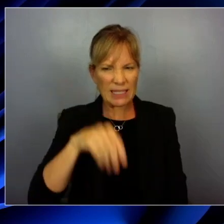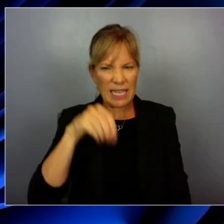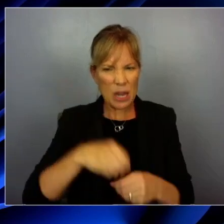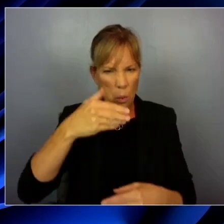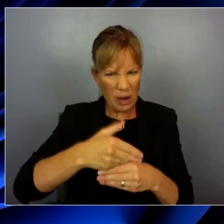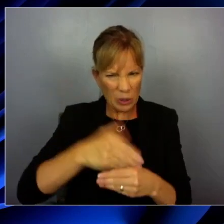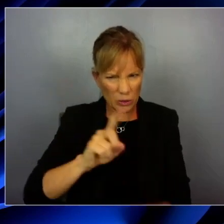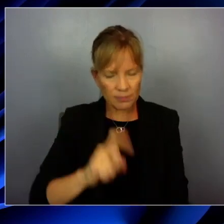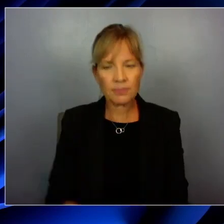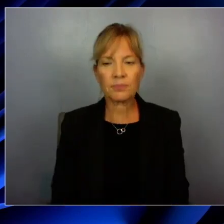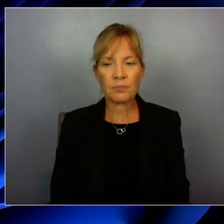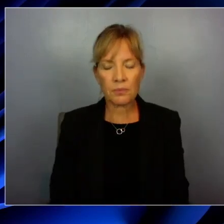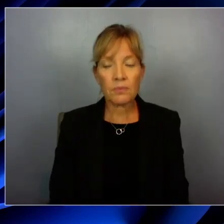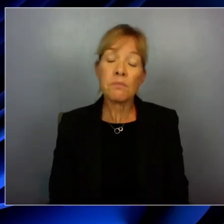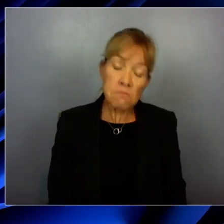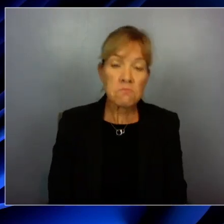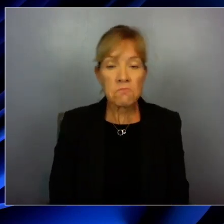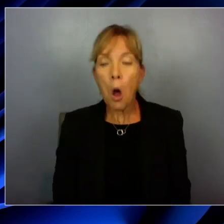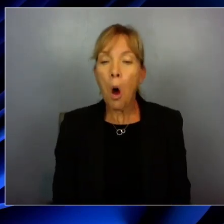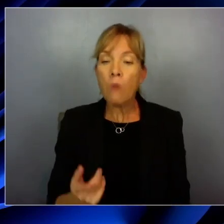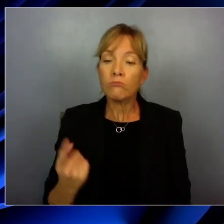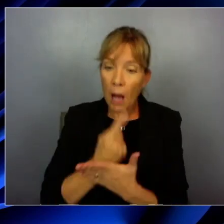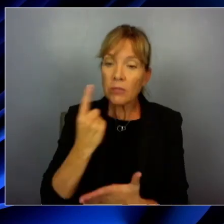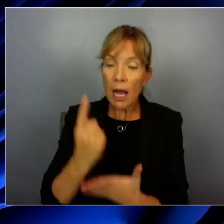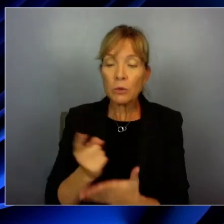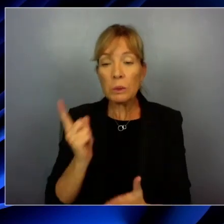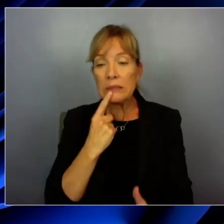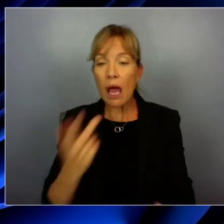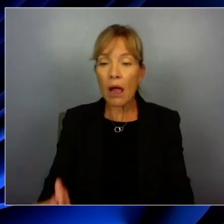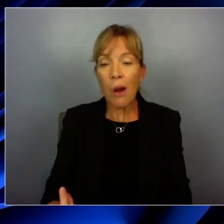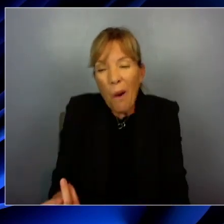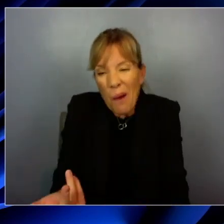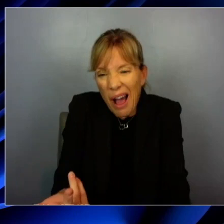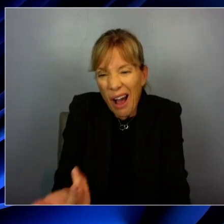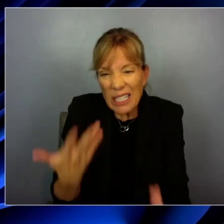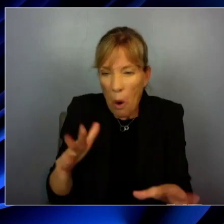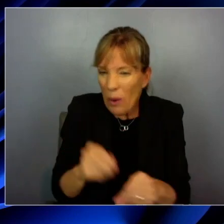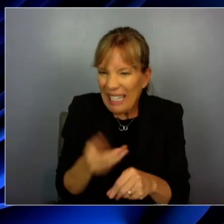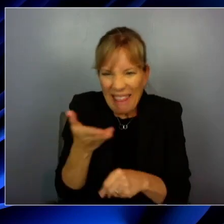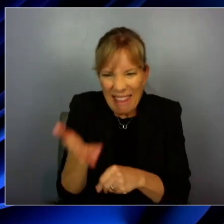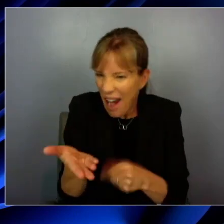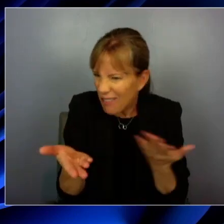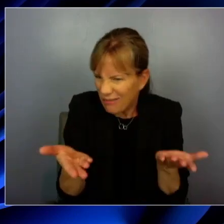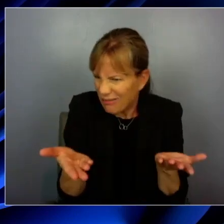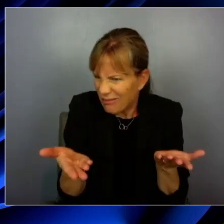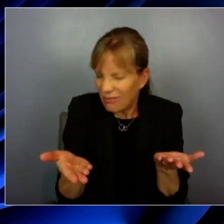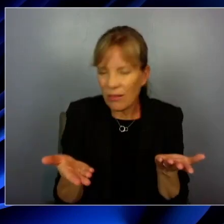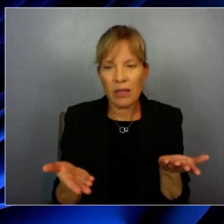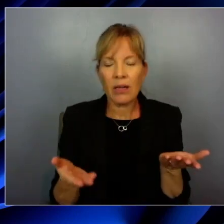And we’ll sometimes say, “Well, it's actually already there”, and it didn't necessarily help to